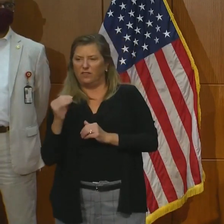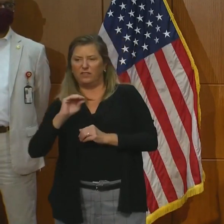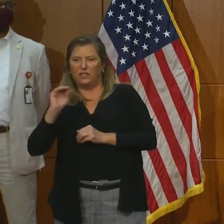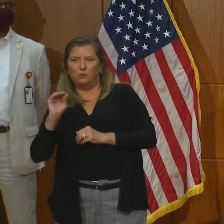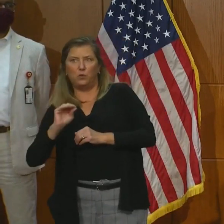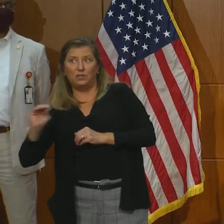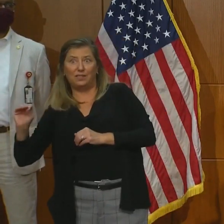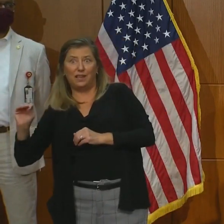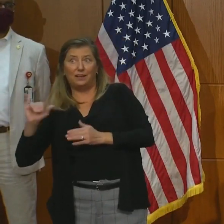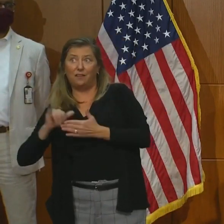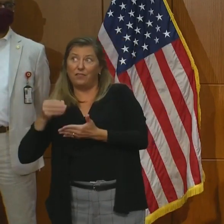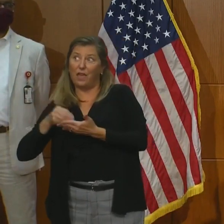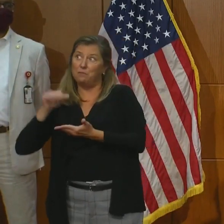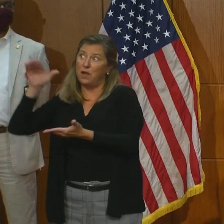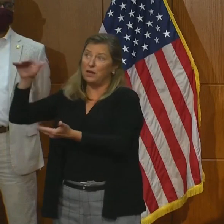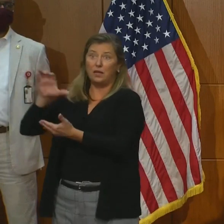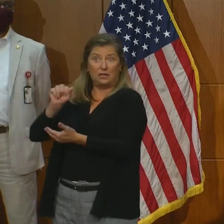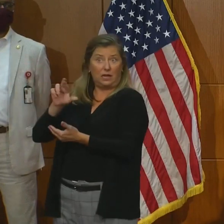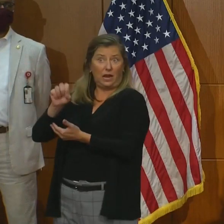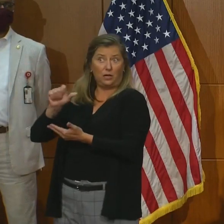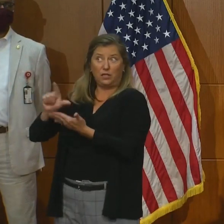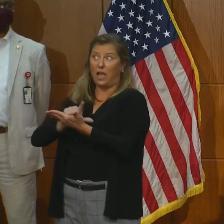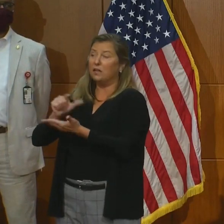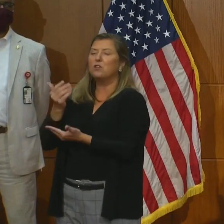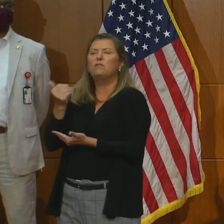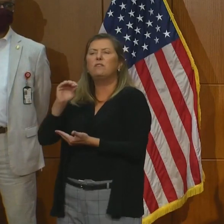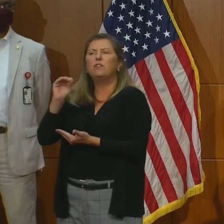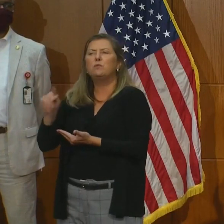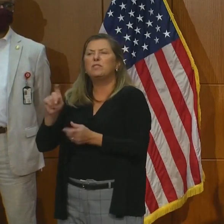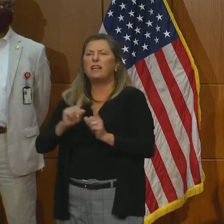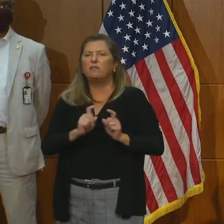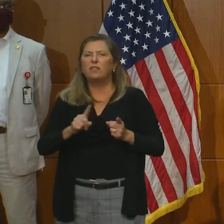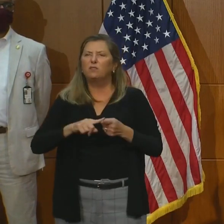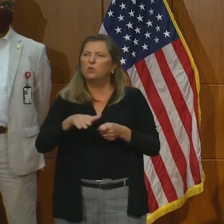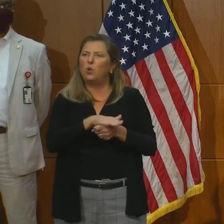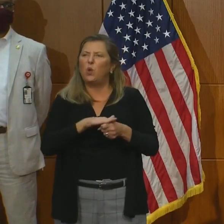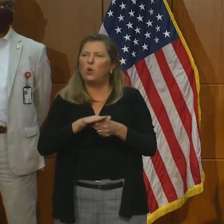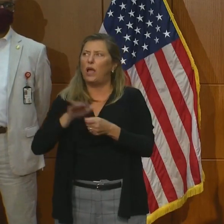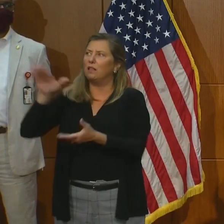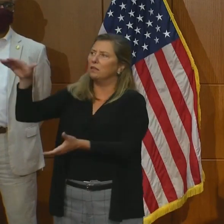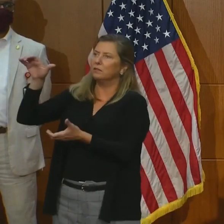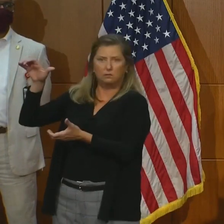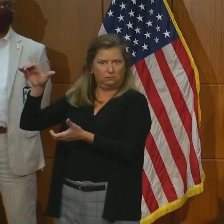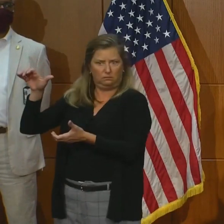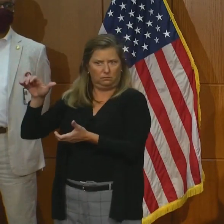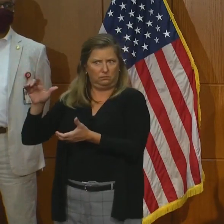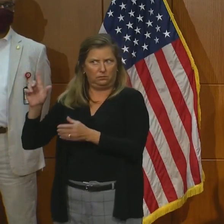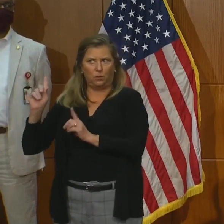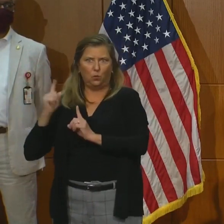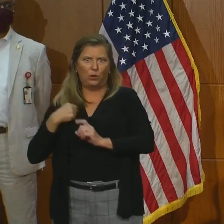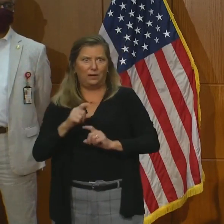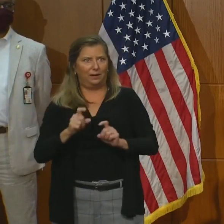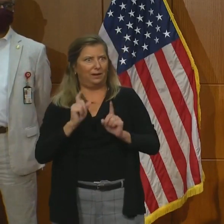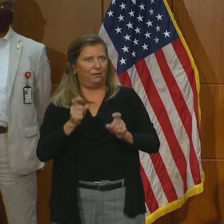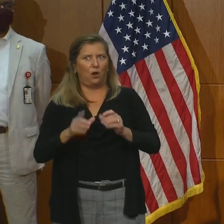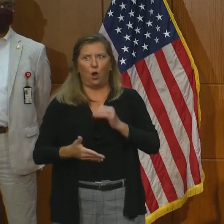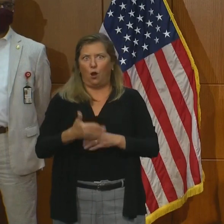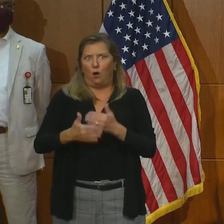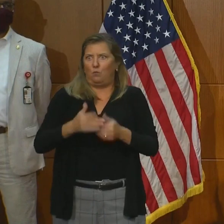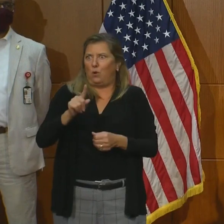THAN THE OTHER STATES HAVE DONE IN FACT THE FEDERAL RECORD JUST